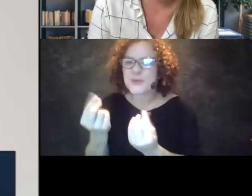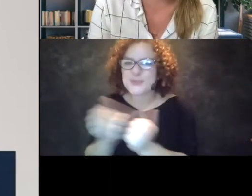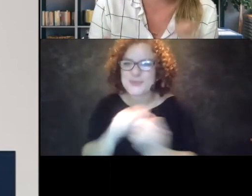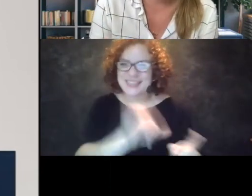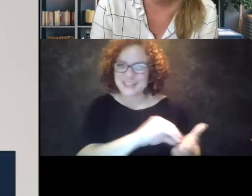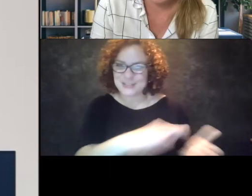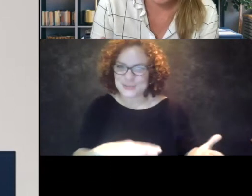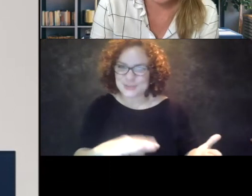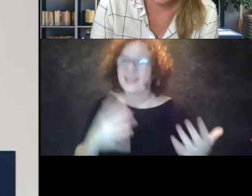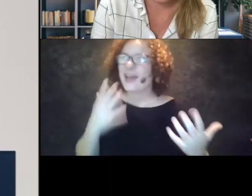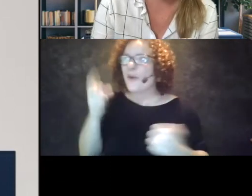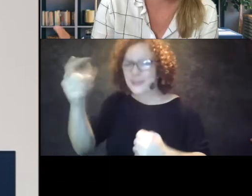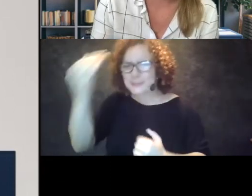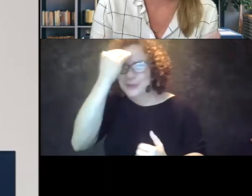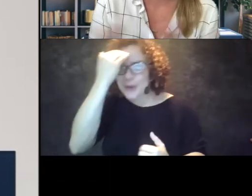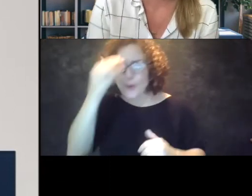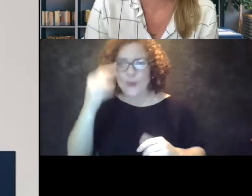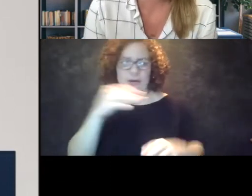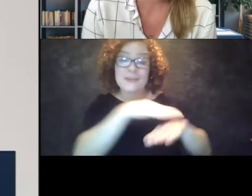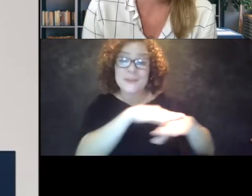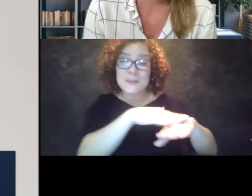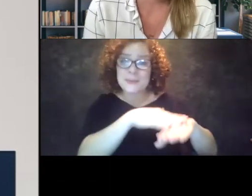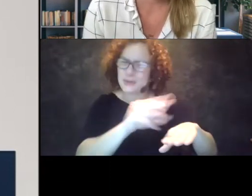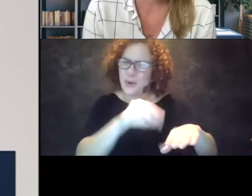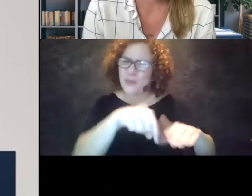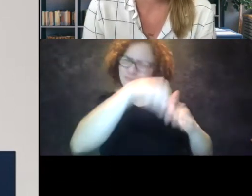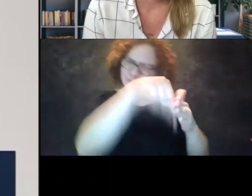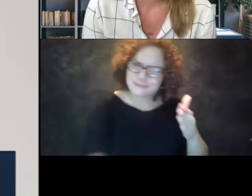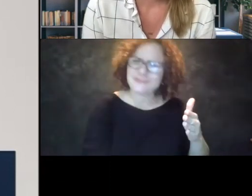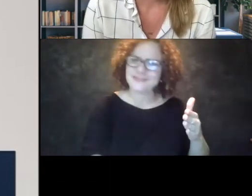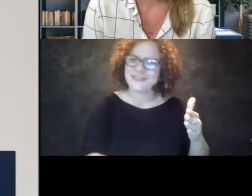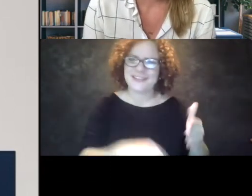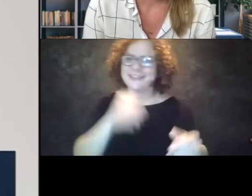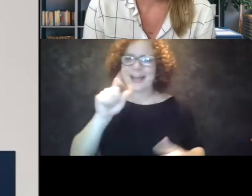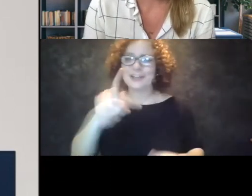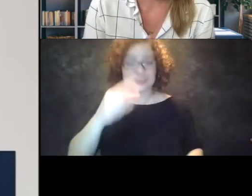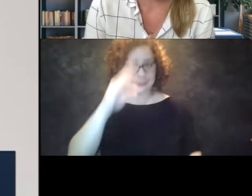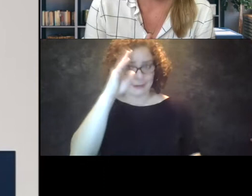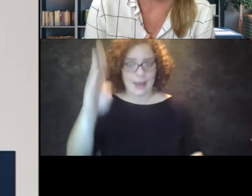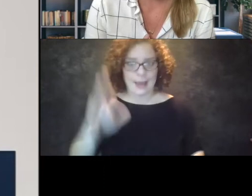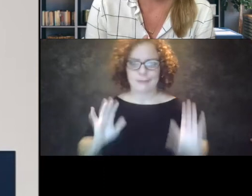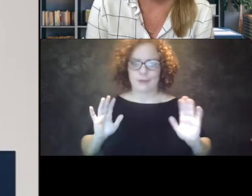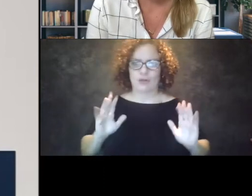just saying hi, after being in their class for so long. And then making corrections lightly.